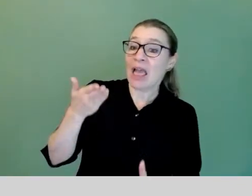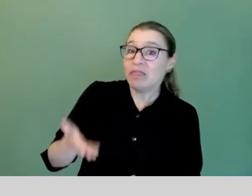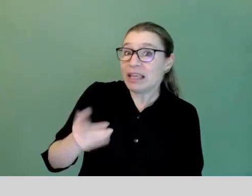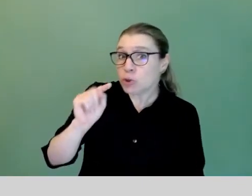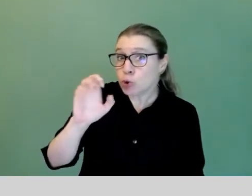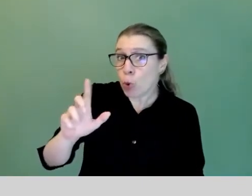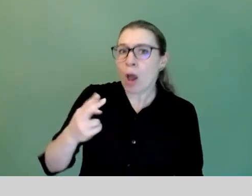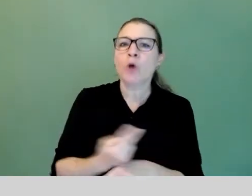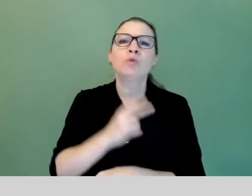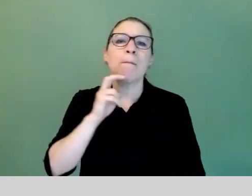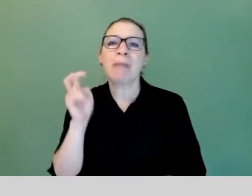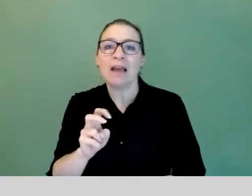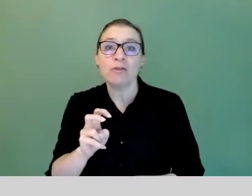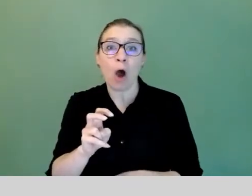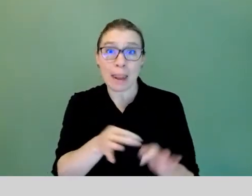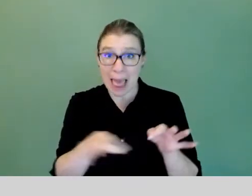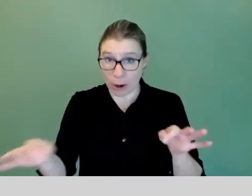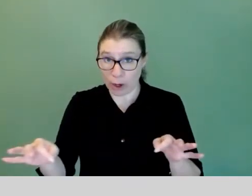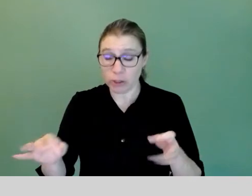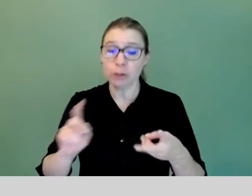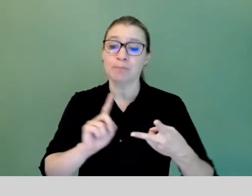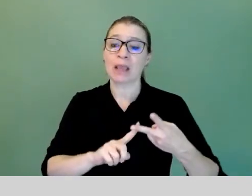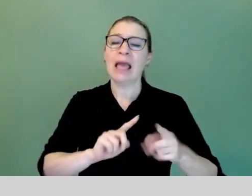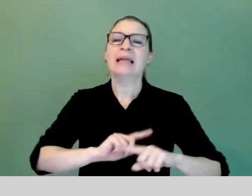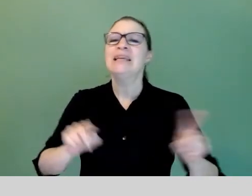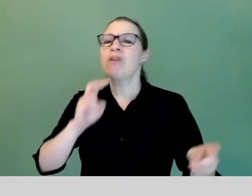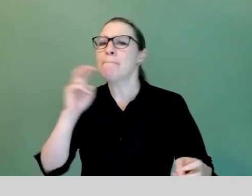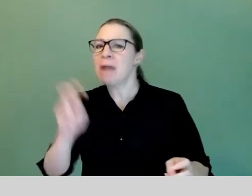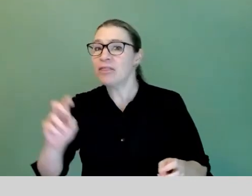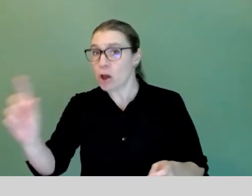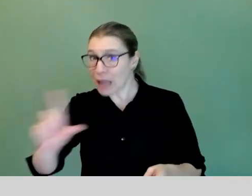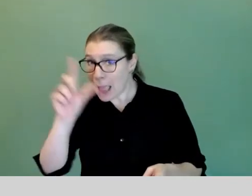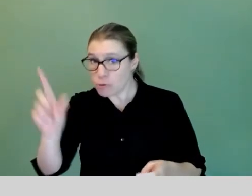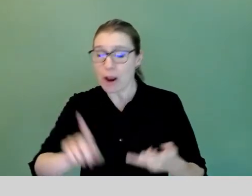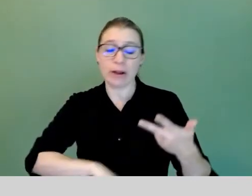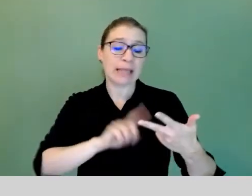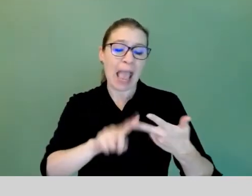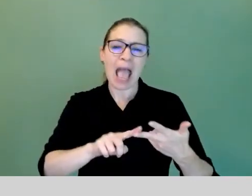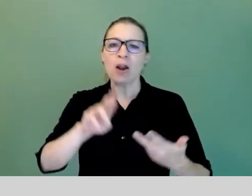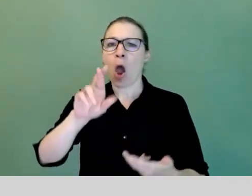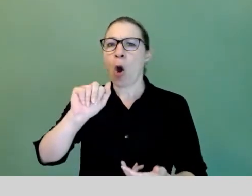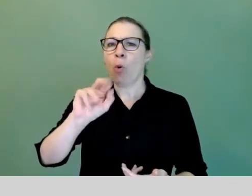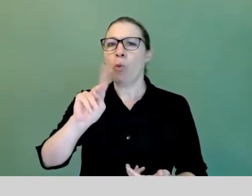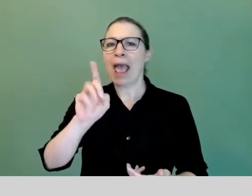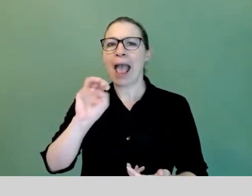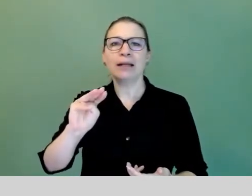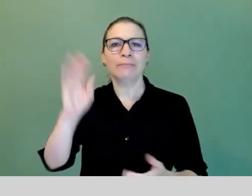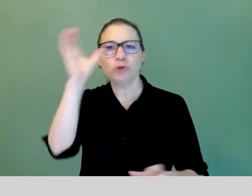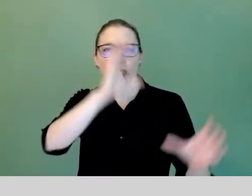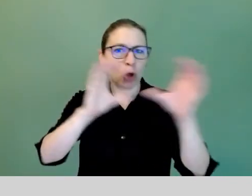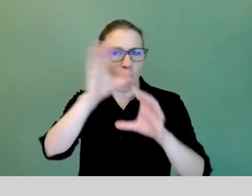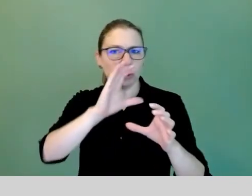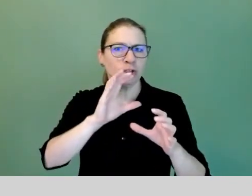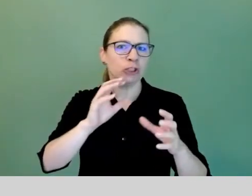this tool uses the Python programming language, various Python libraries, and the random search algorithm